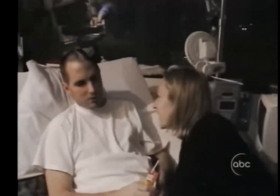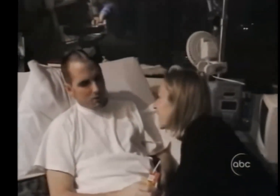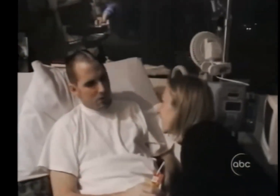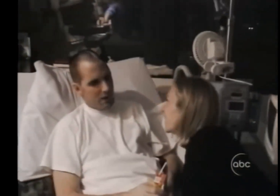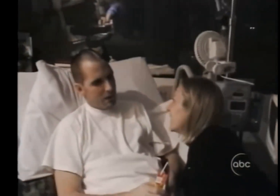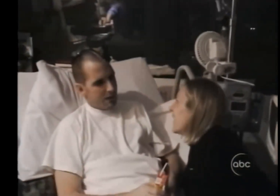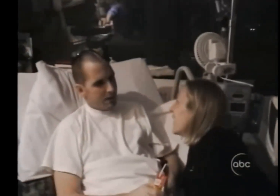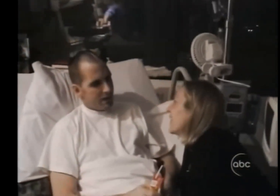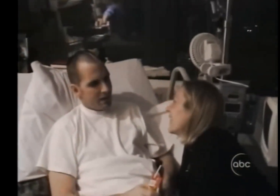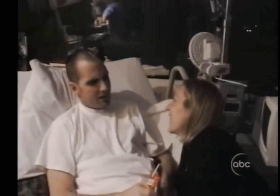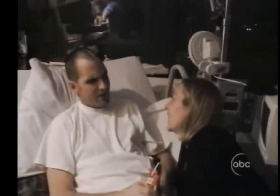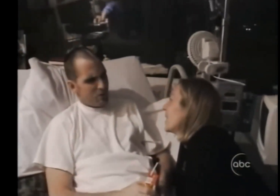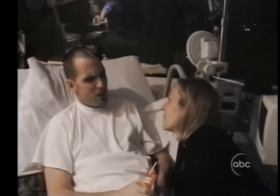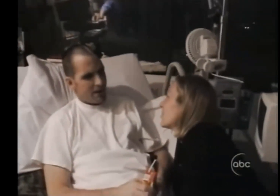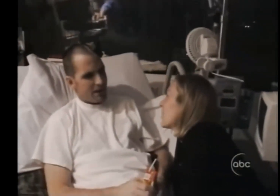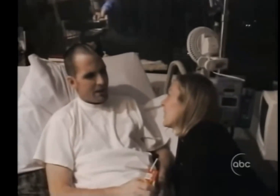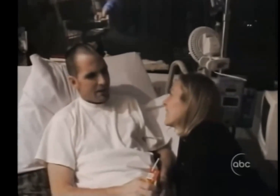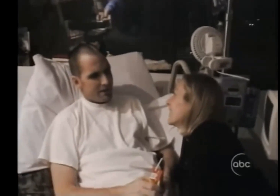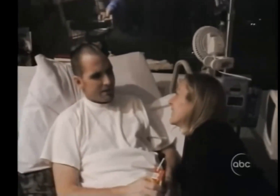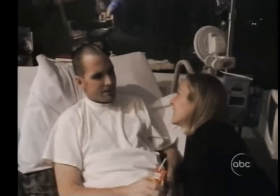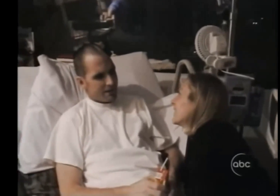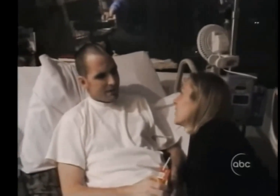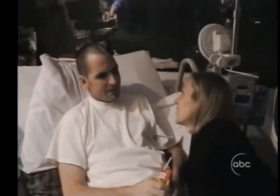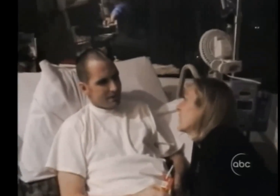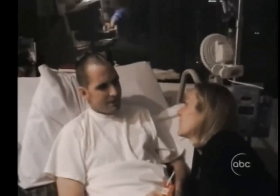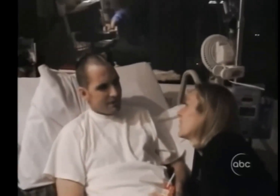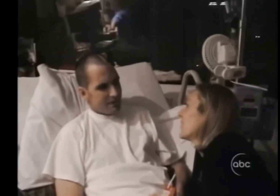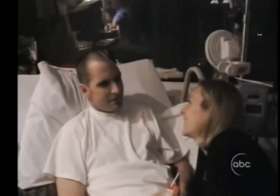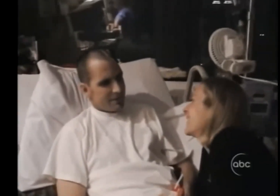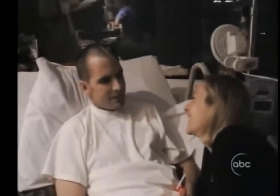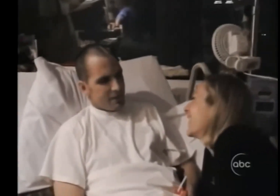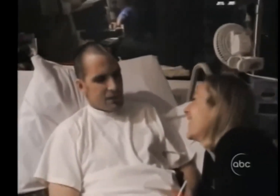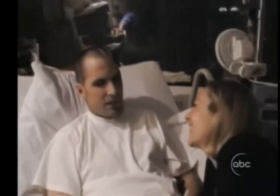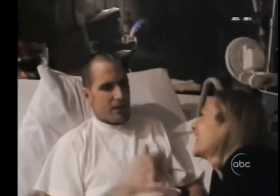And I think I rushed over to him and, you know, gave him a big kiss.